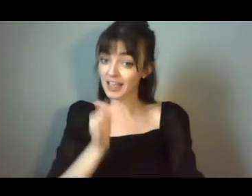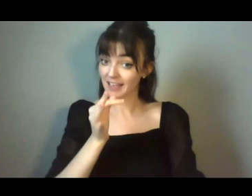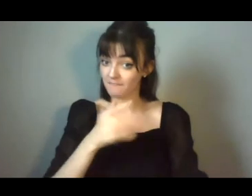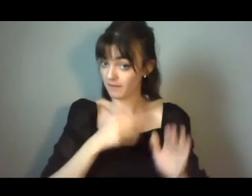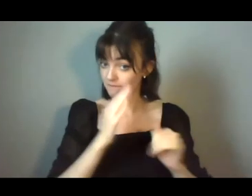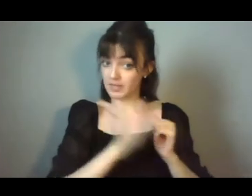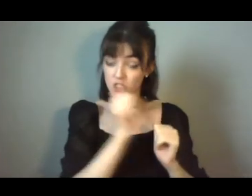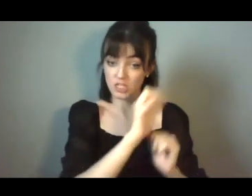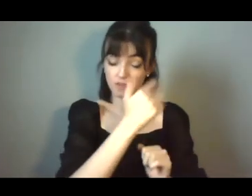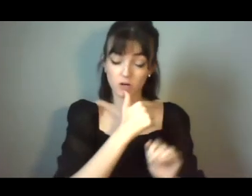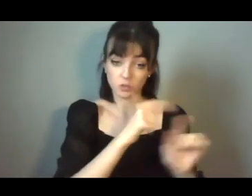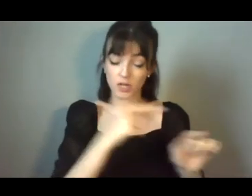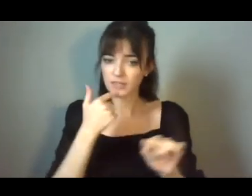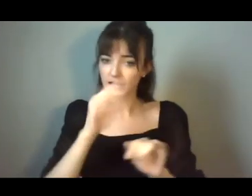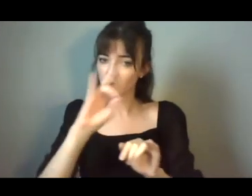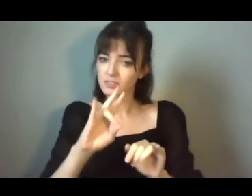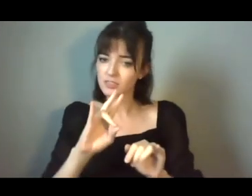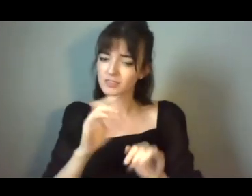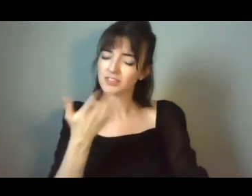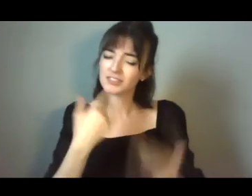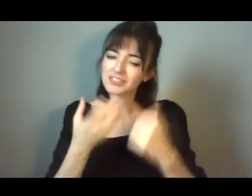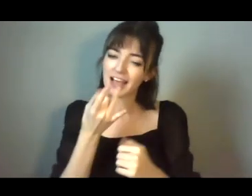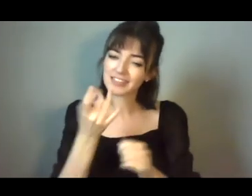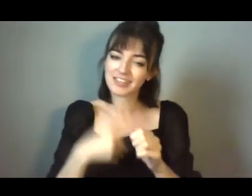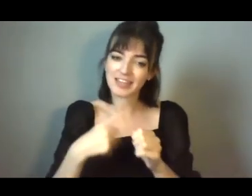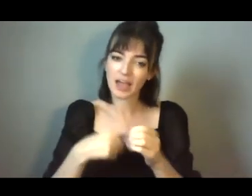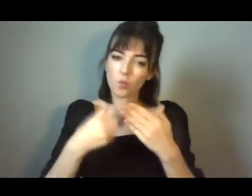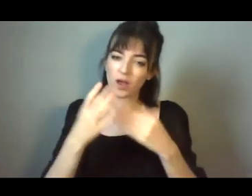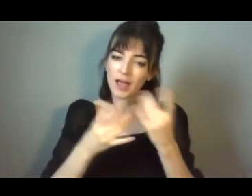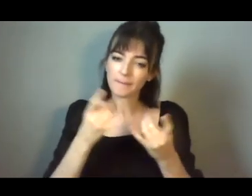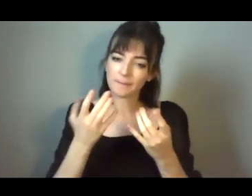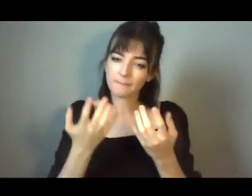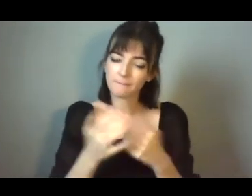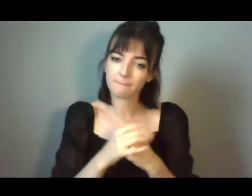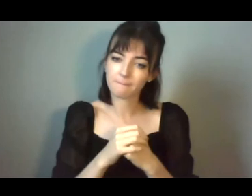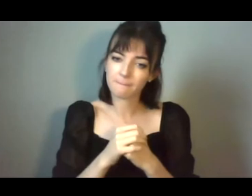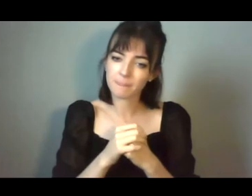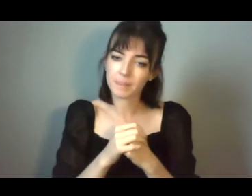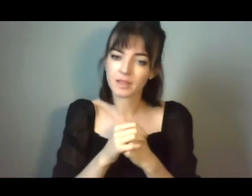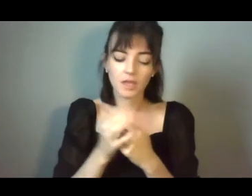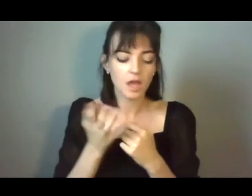what can happen, do you want to just ask me again. >>: To a person who breaches the act.